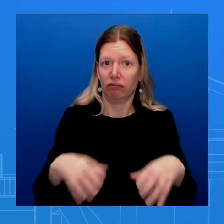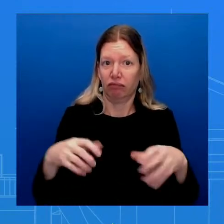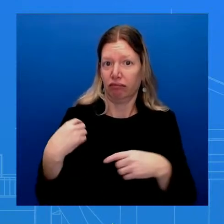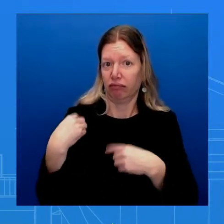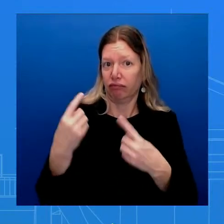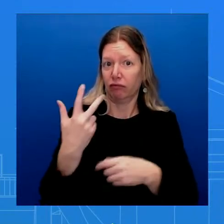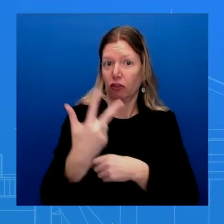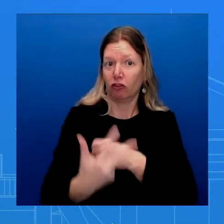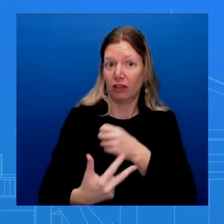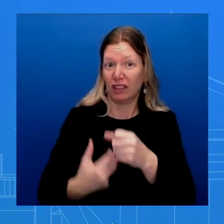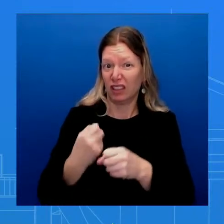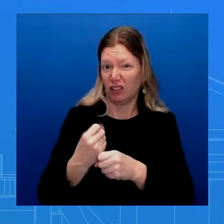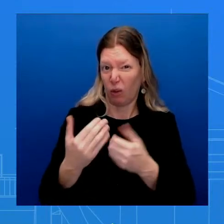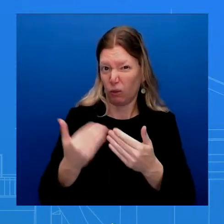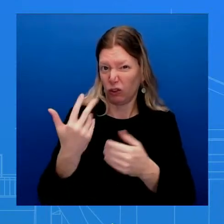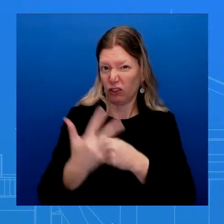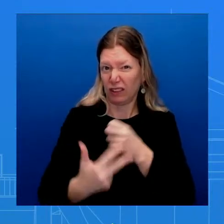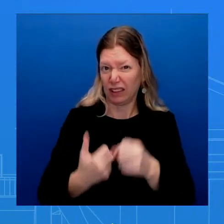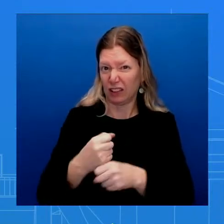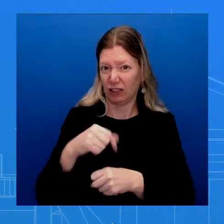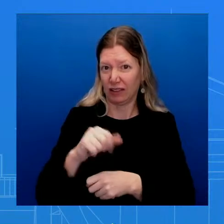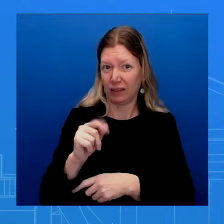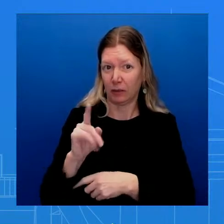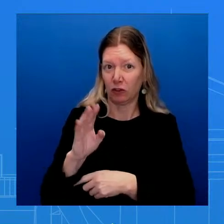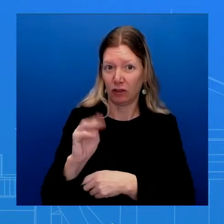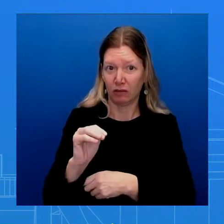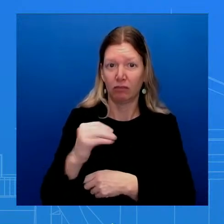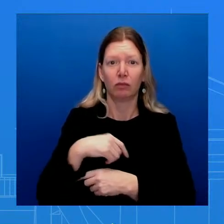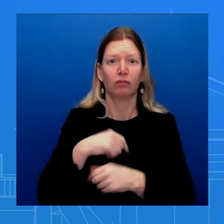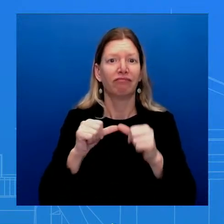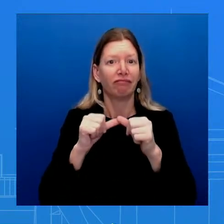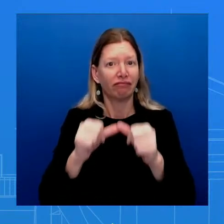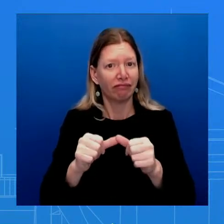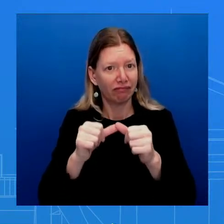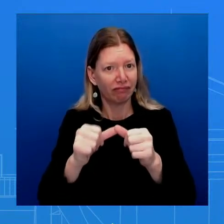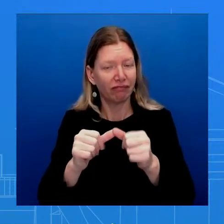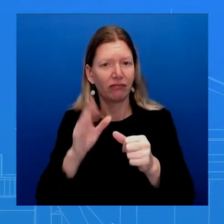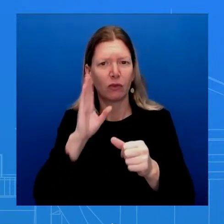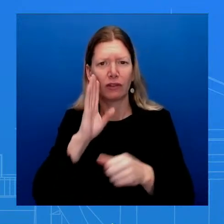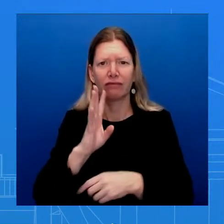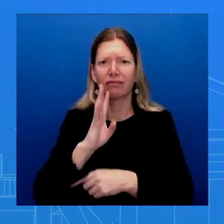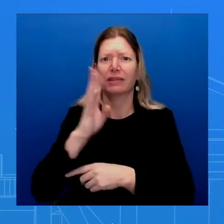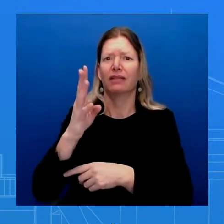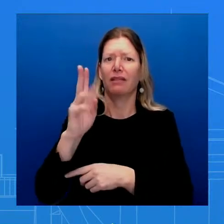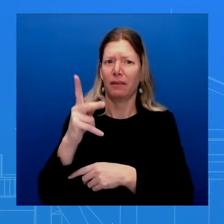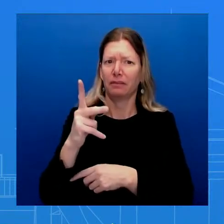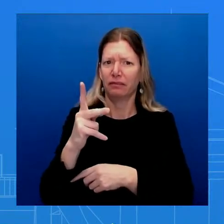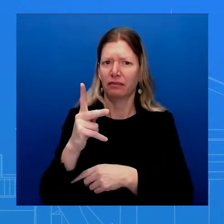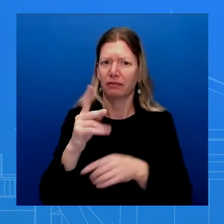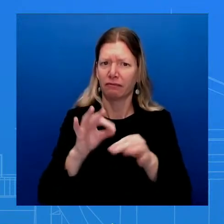about the importance of making sure that we keep an op- -- a door of opportunity for communities.